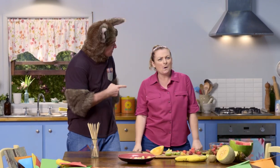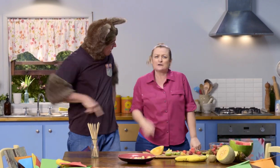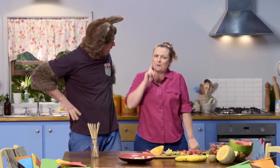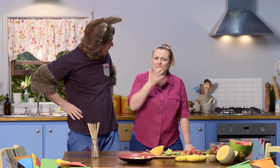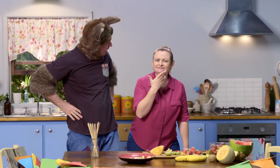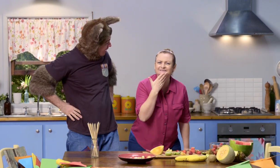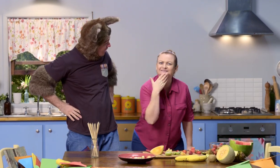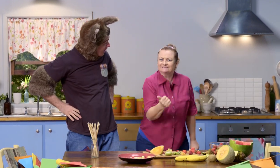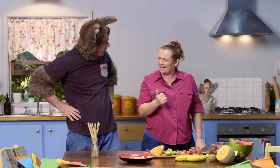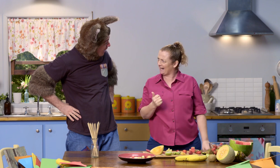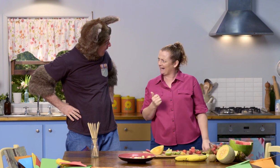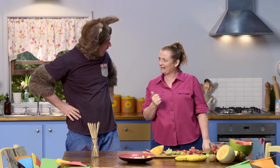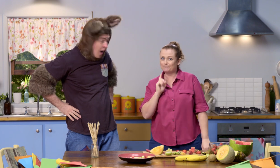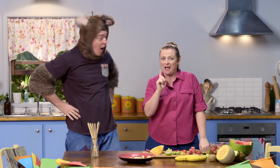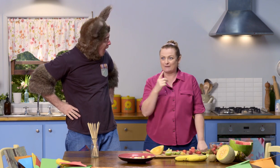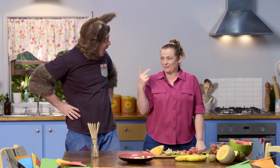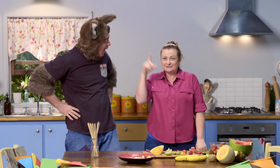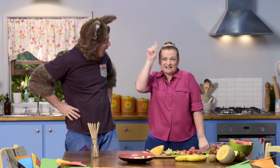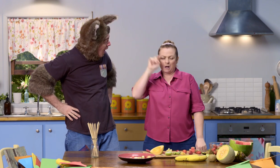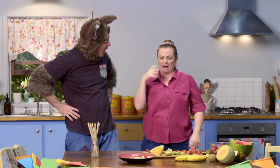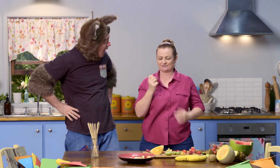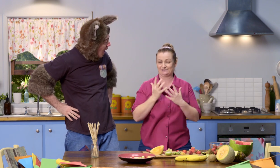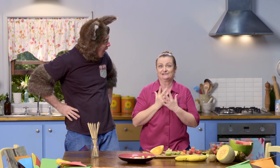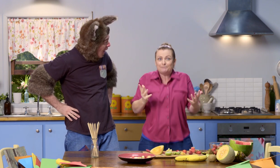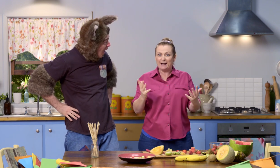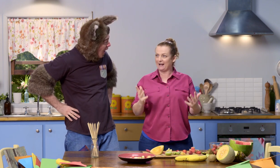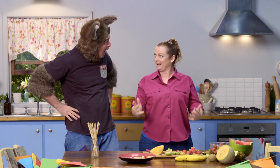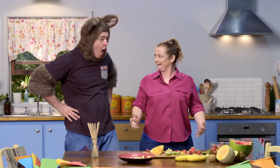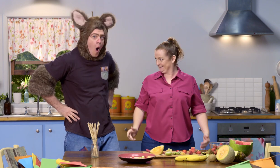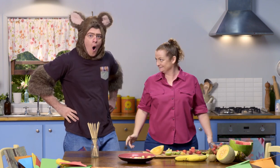Oh, yes, that would be nice. But today, we're going to have a surprise...